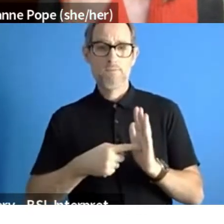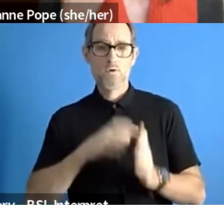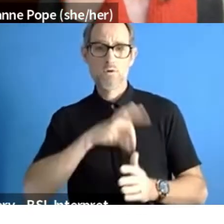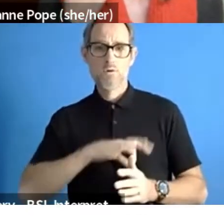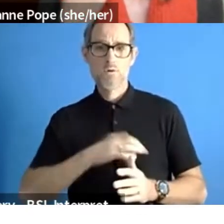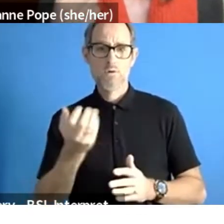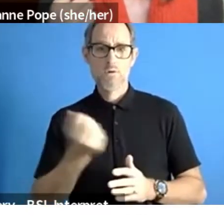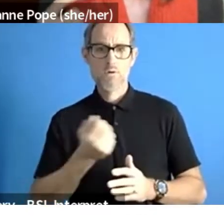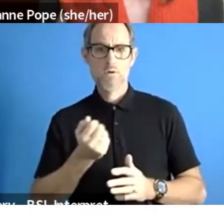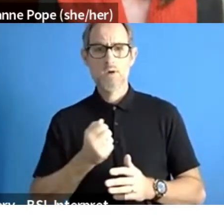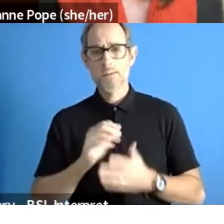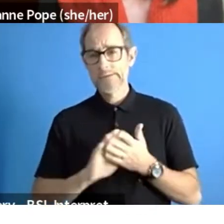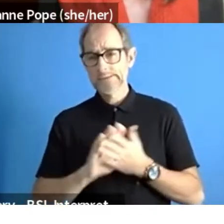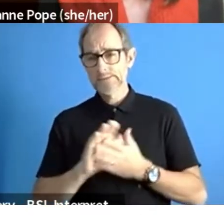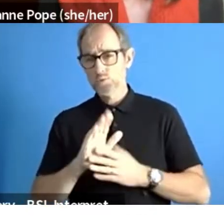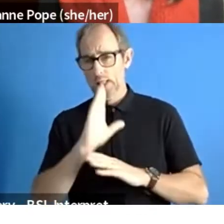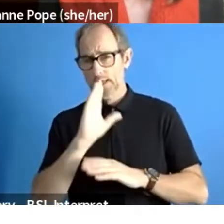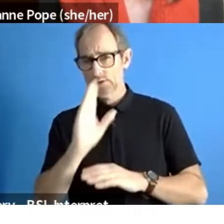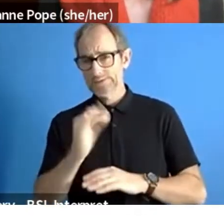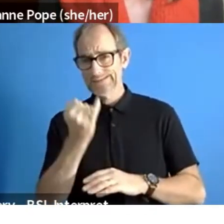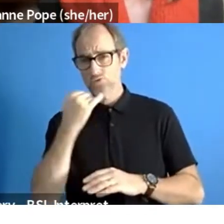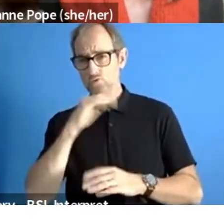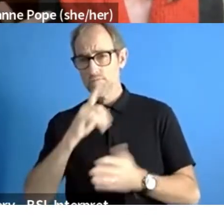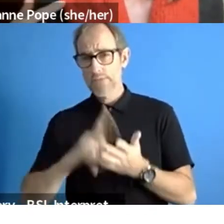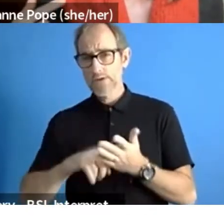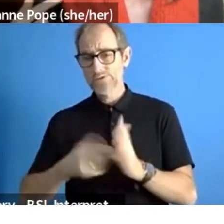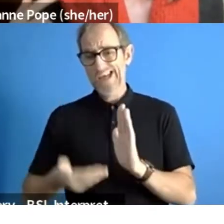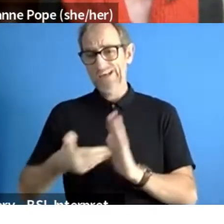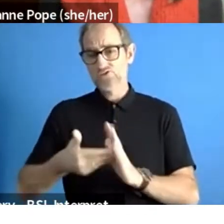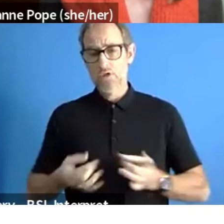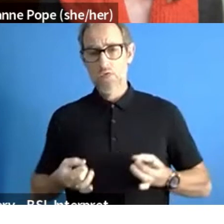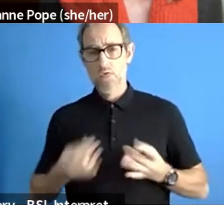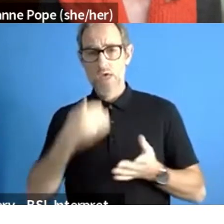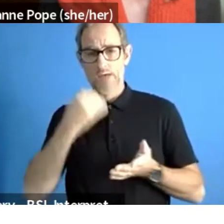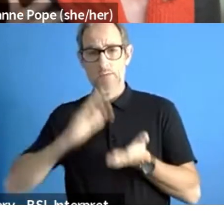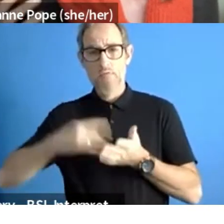pound extra cost could be even higher now that the cost of living is going